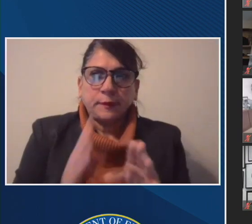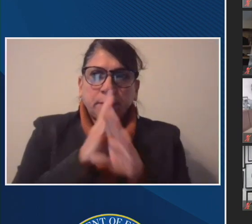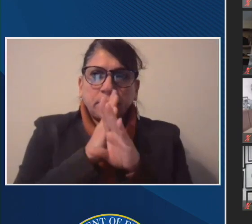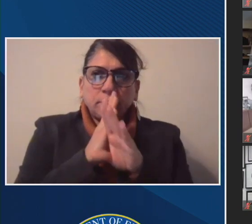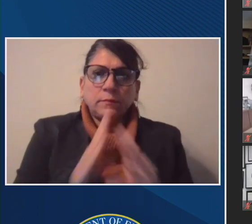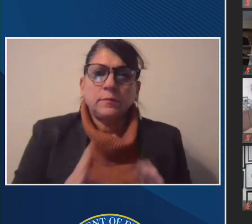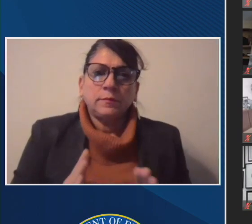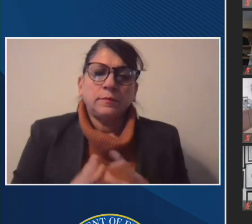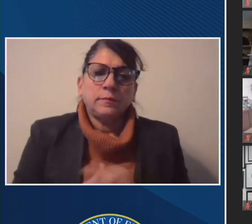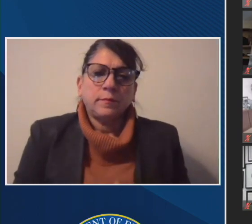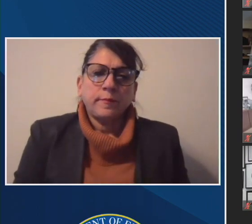I think you're on mute.